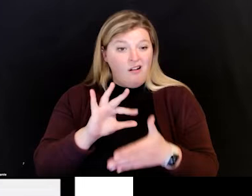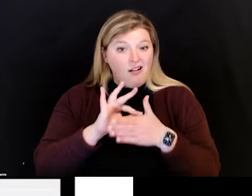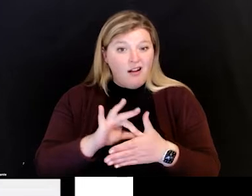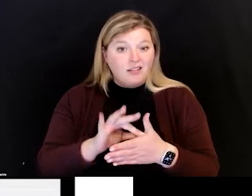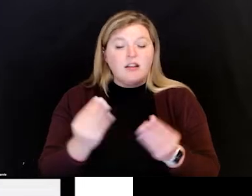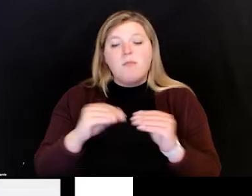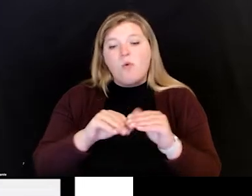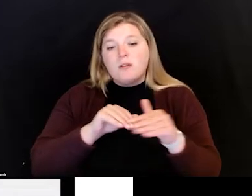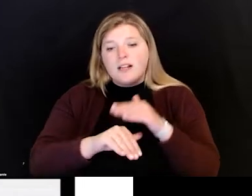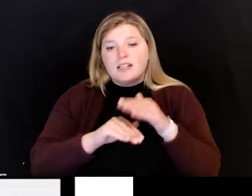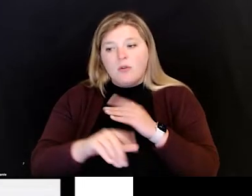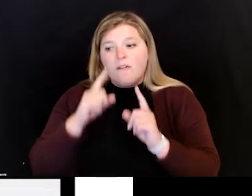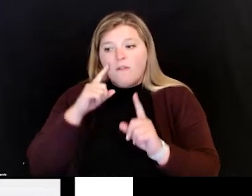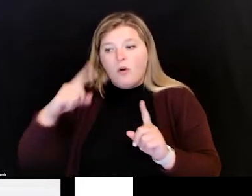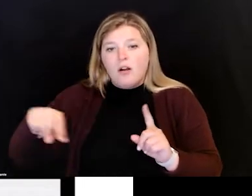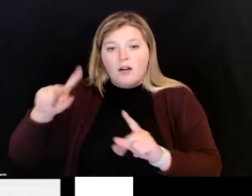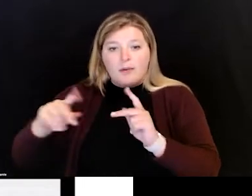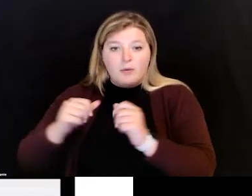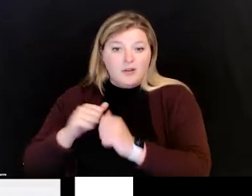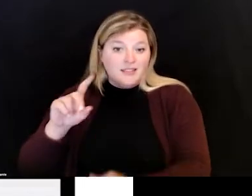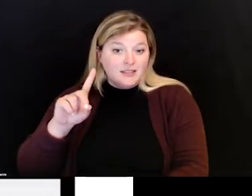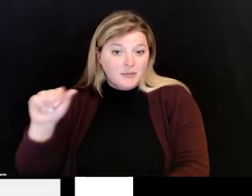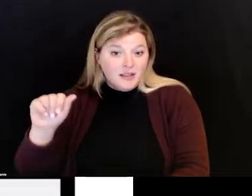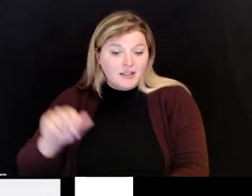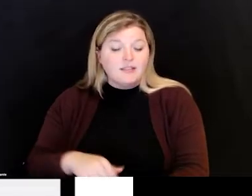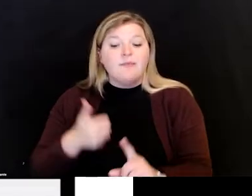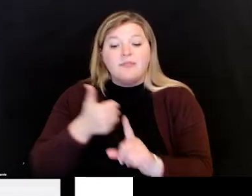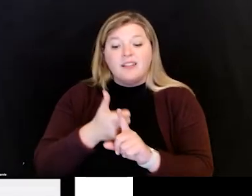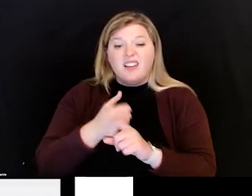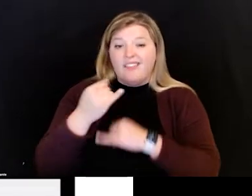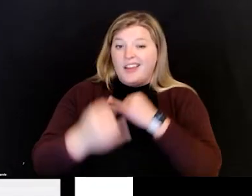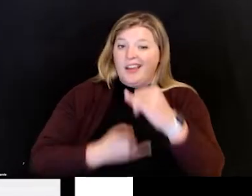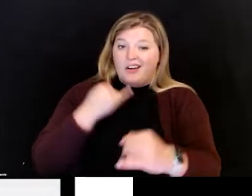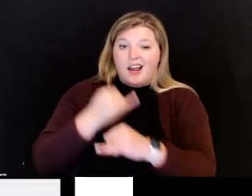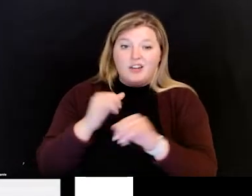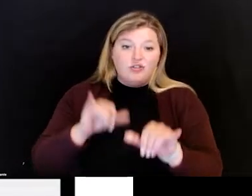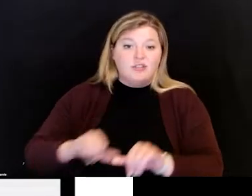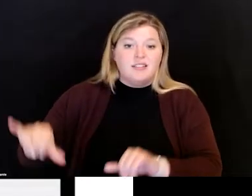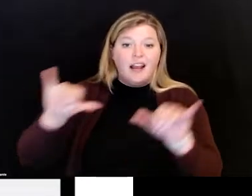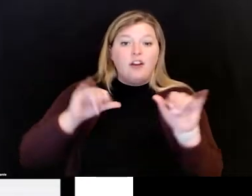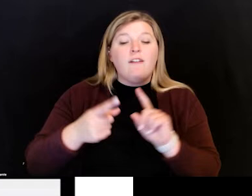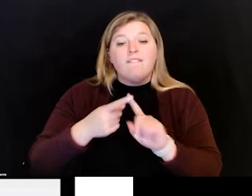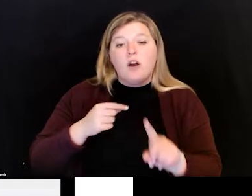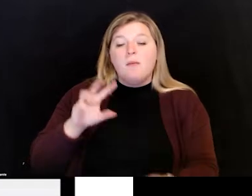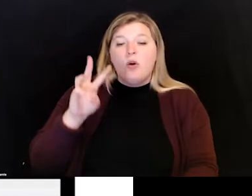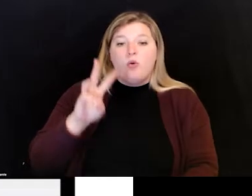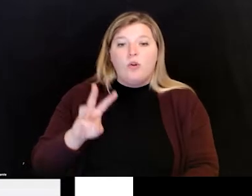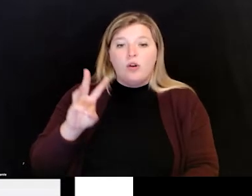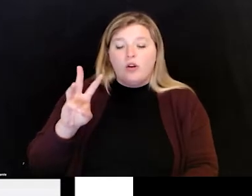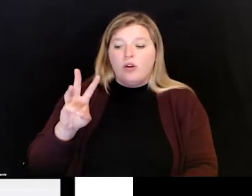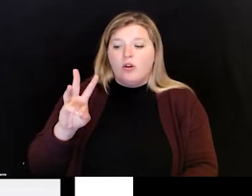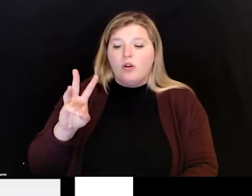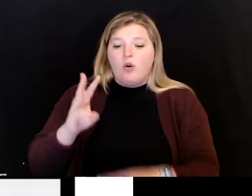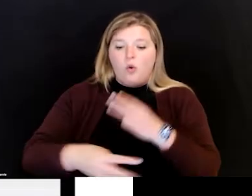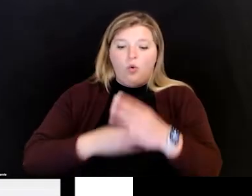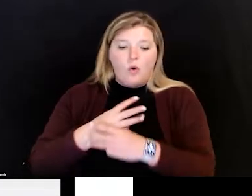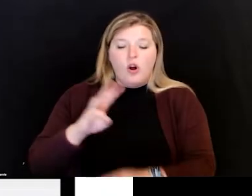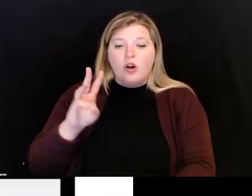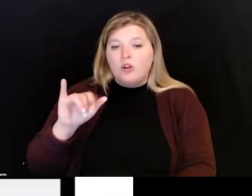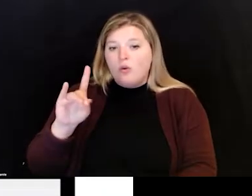to people with disabilities. It's an international standard that's published by the World Wide Web Consortium or W3C,